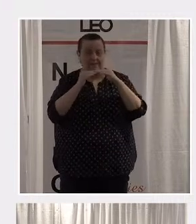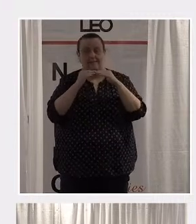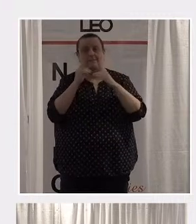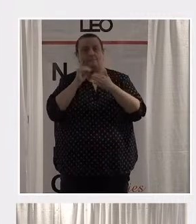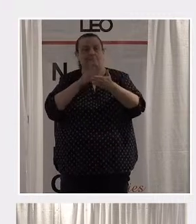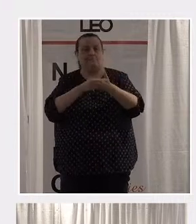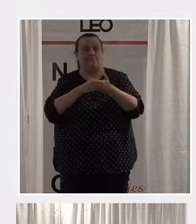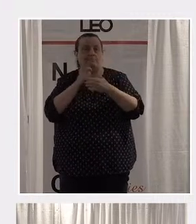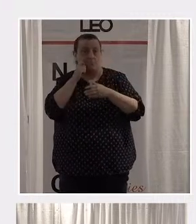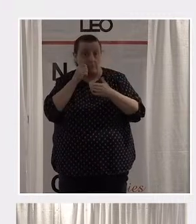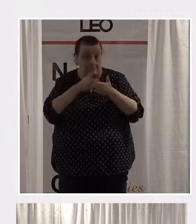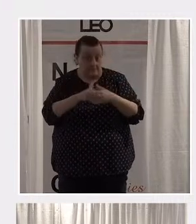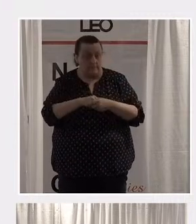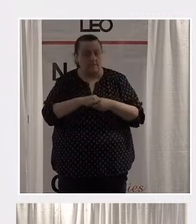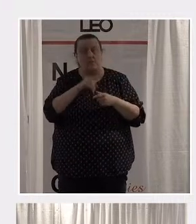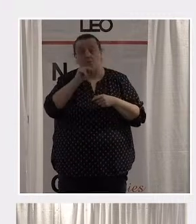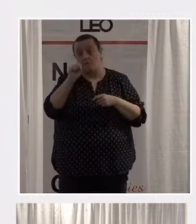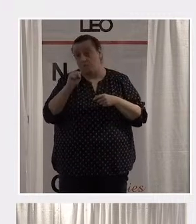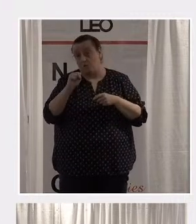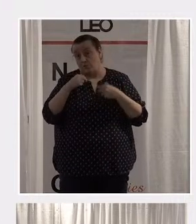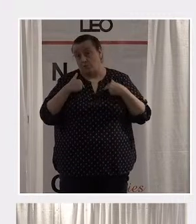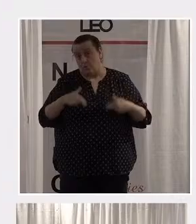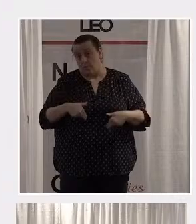NOVA SCOTIA HUMAN RIGHTS COMMISSION.